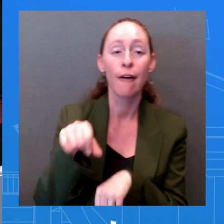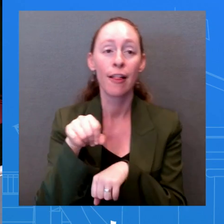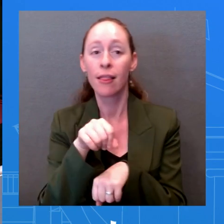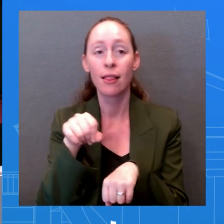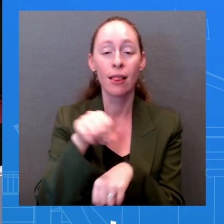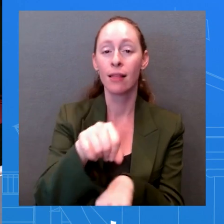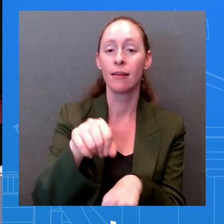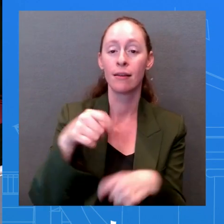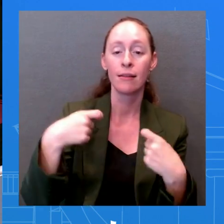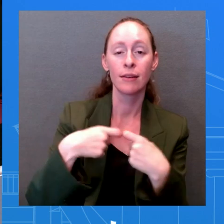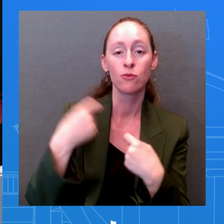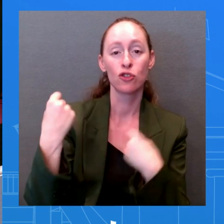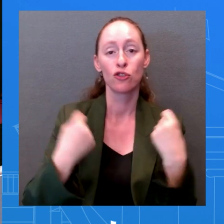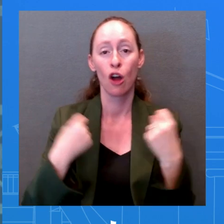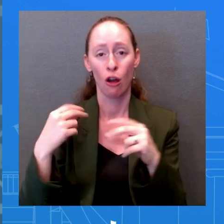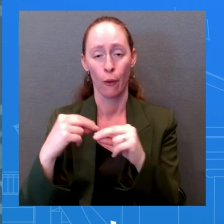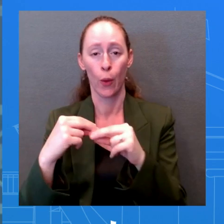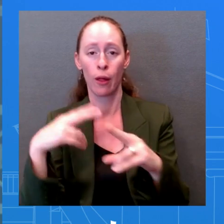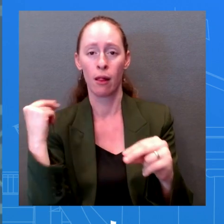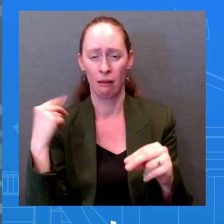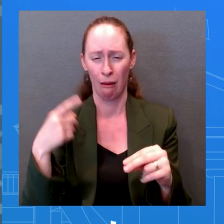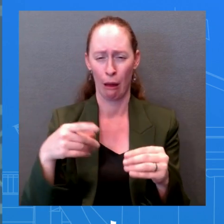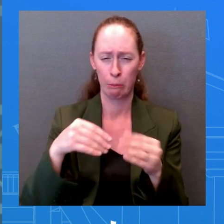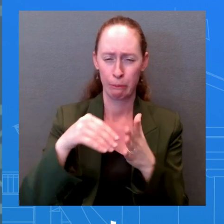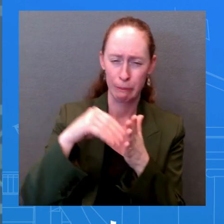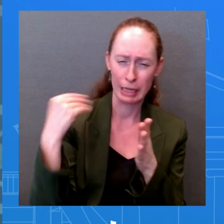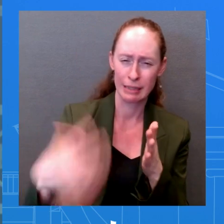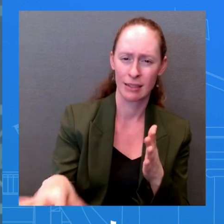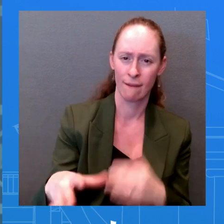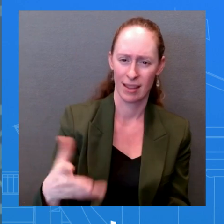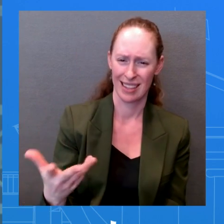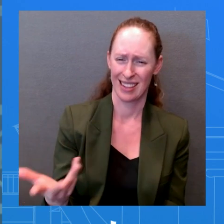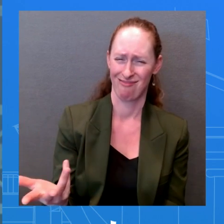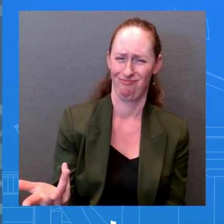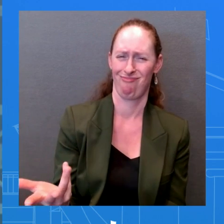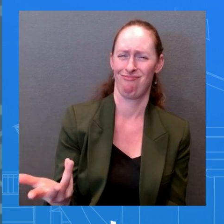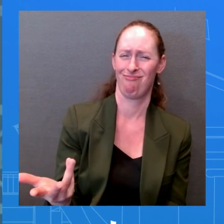Ms. Jean-Pierre: So let me -- so, I get your question now. So the President's number-one priority -- economic priority